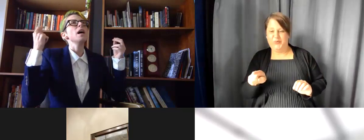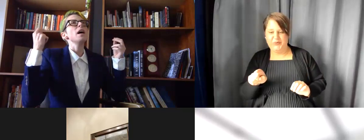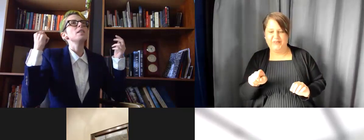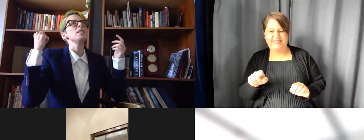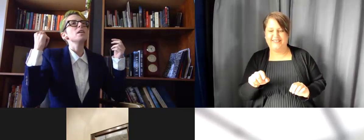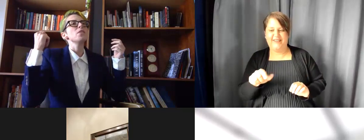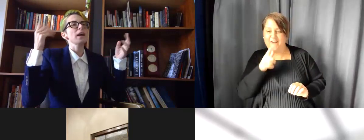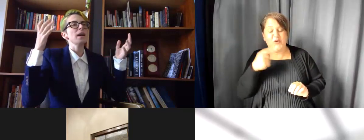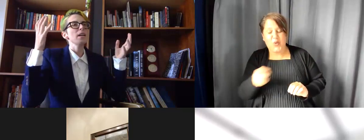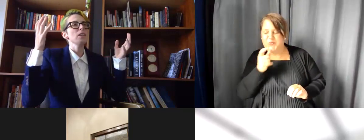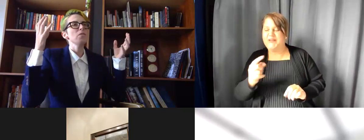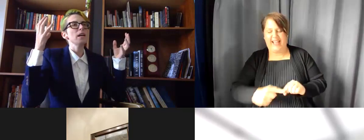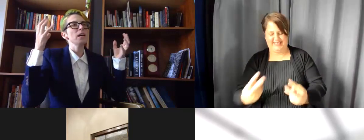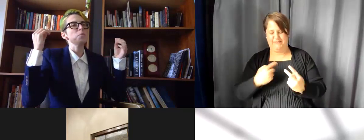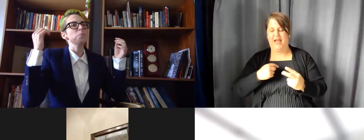Farrah Garland: and that kind of like